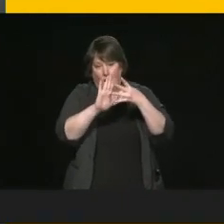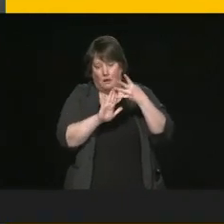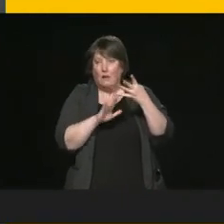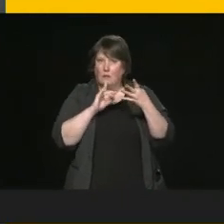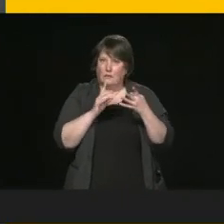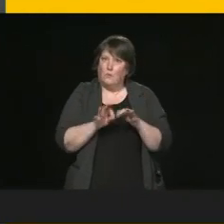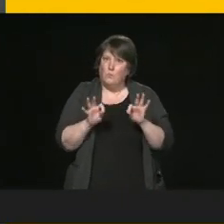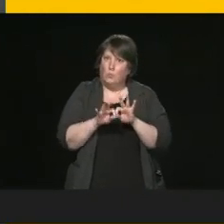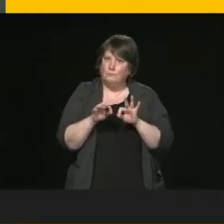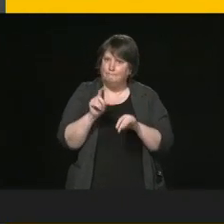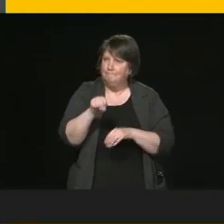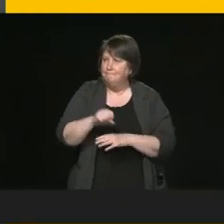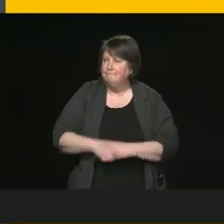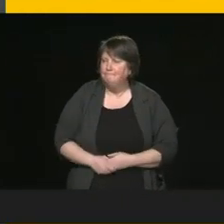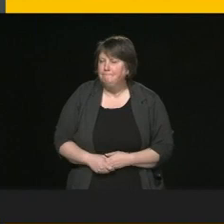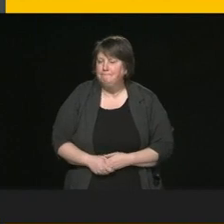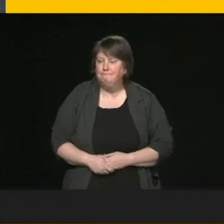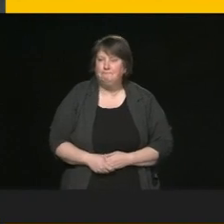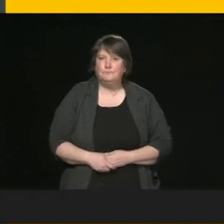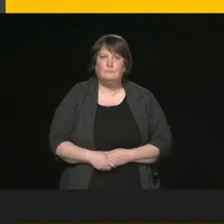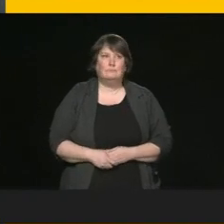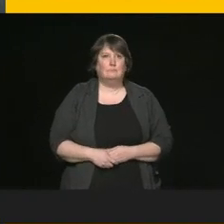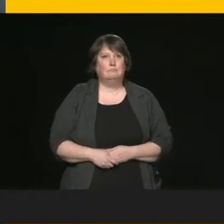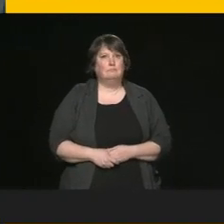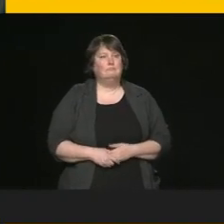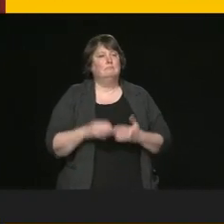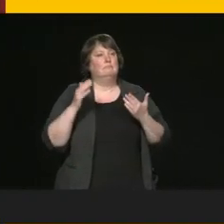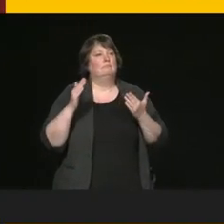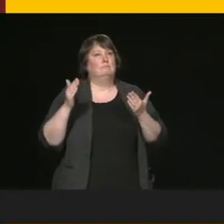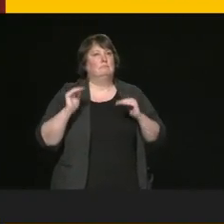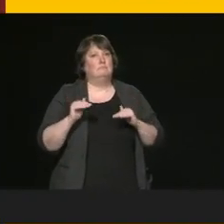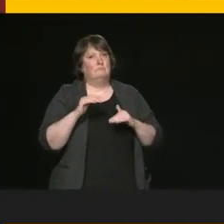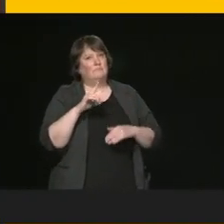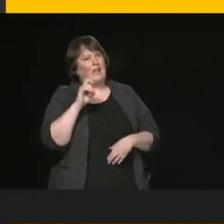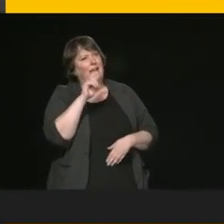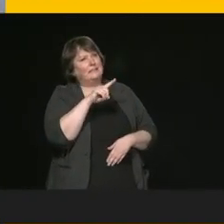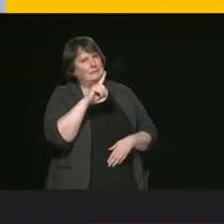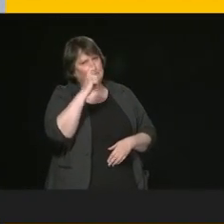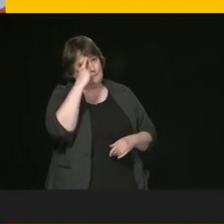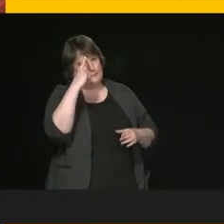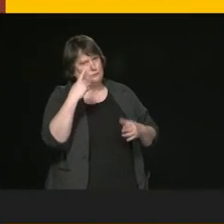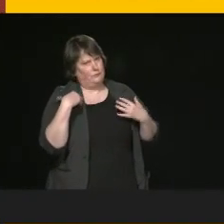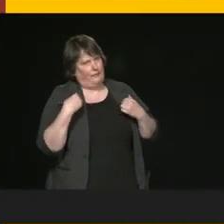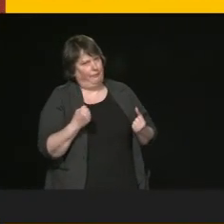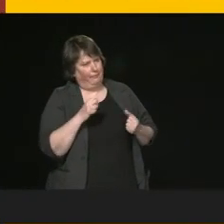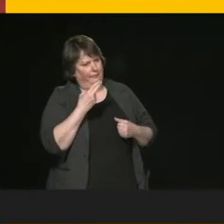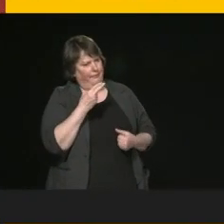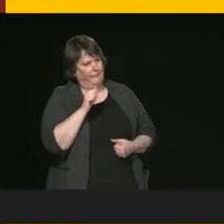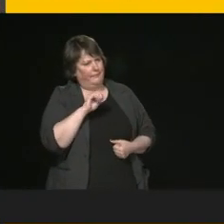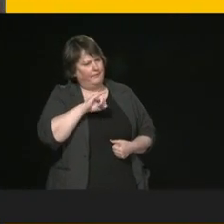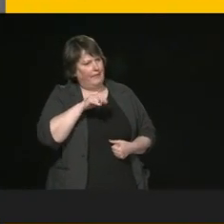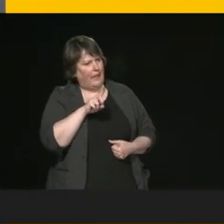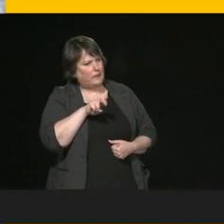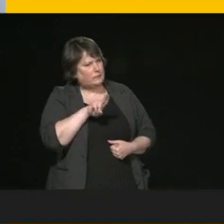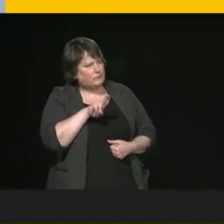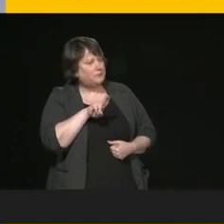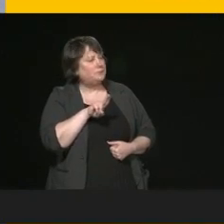RELEVANT. Reporter: THANKS.